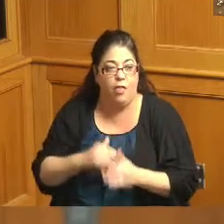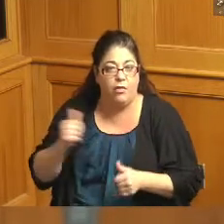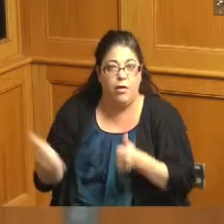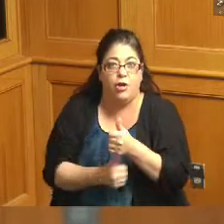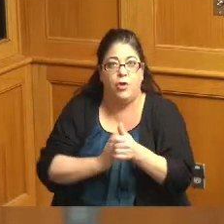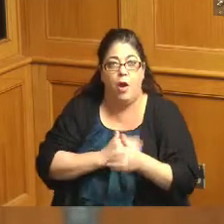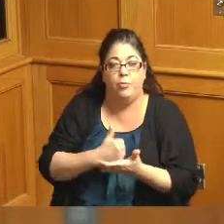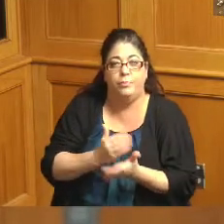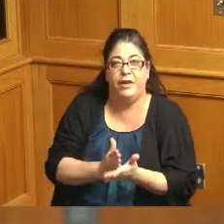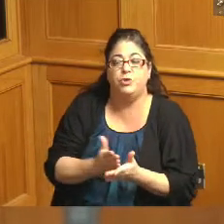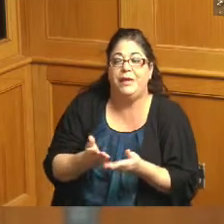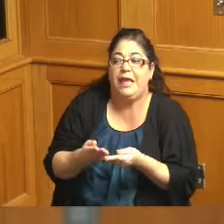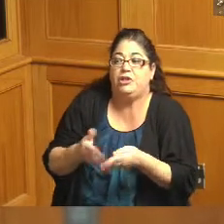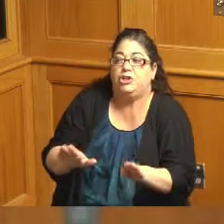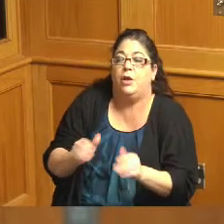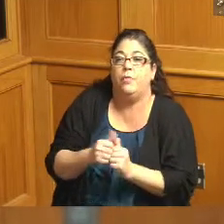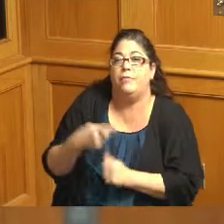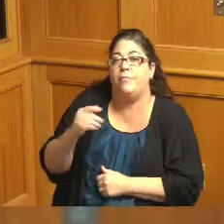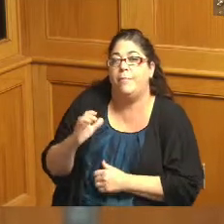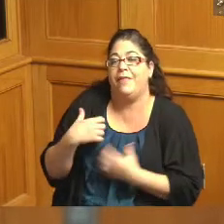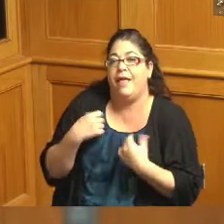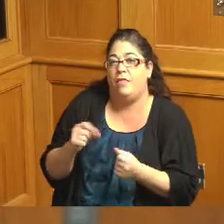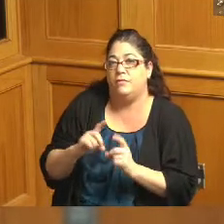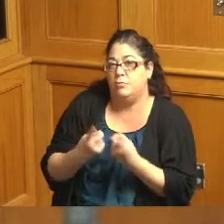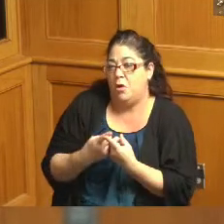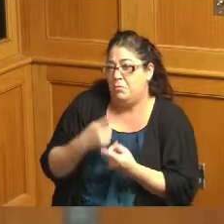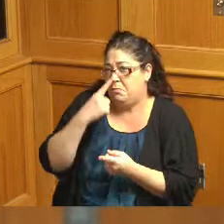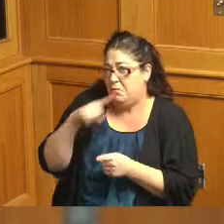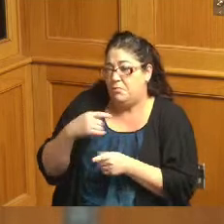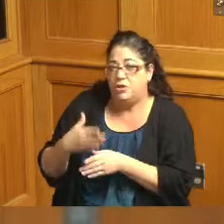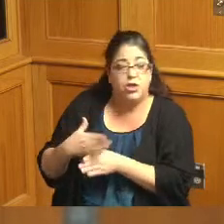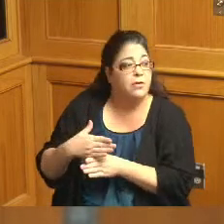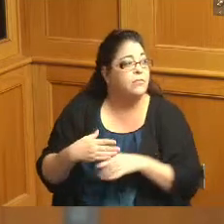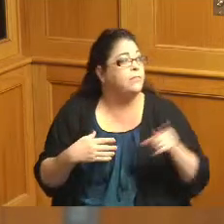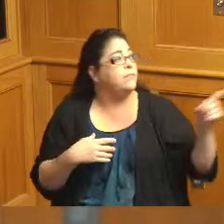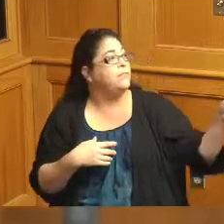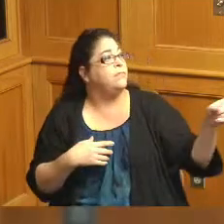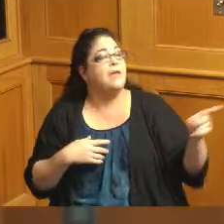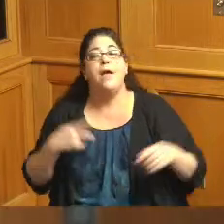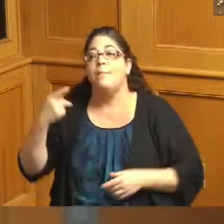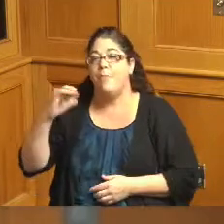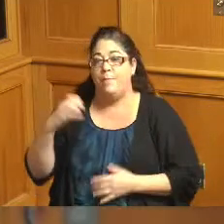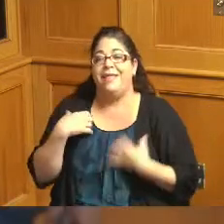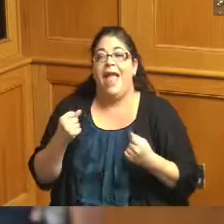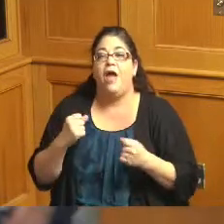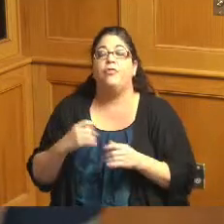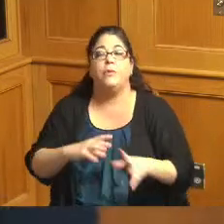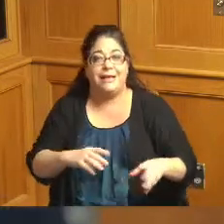it can be shared with a public health department so okay oh they have good yeah that's what I was